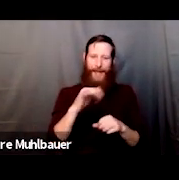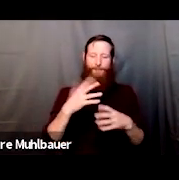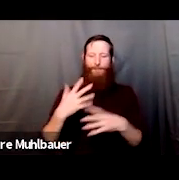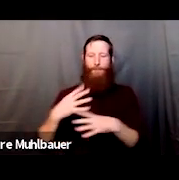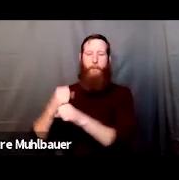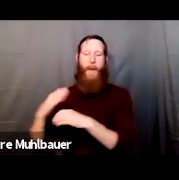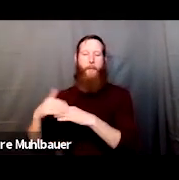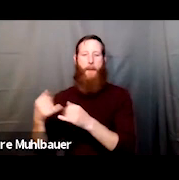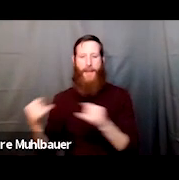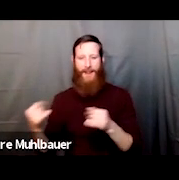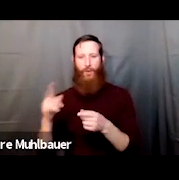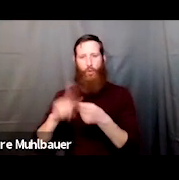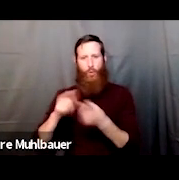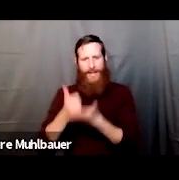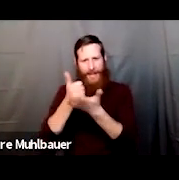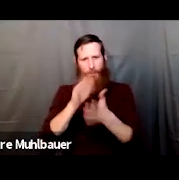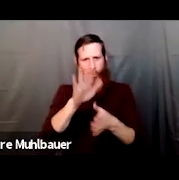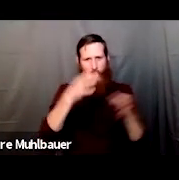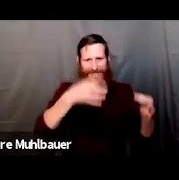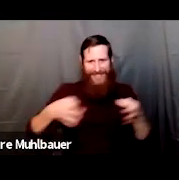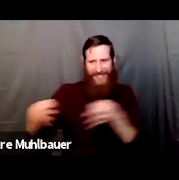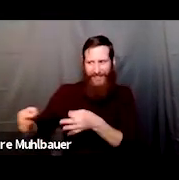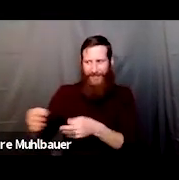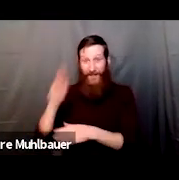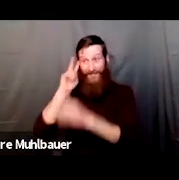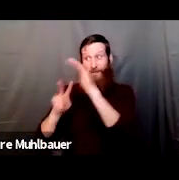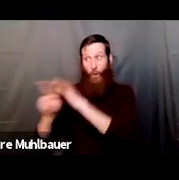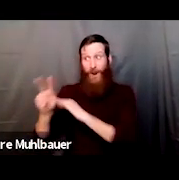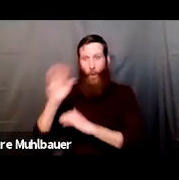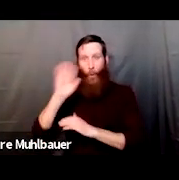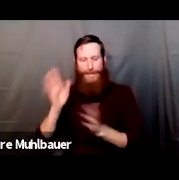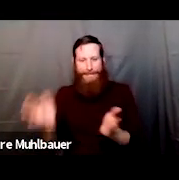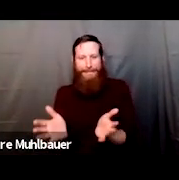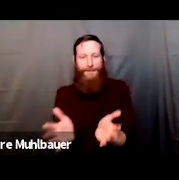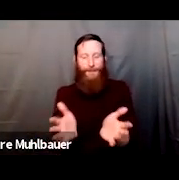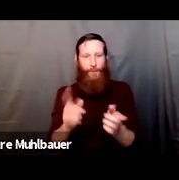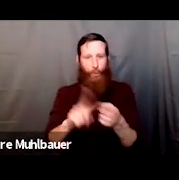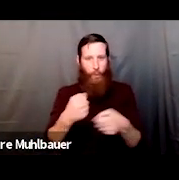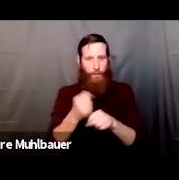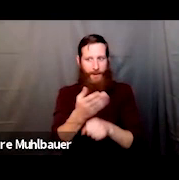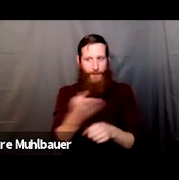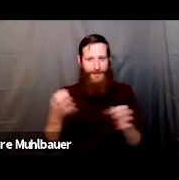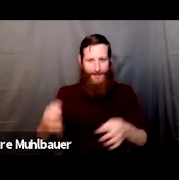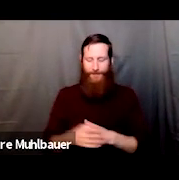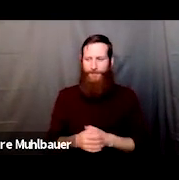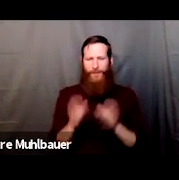that the forecasters are going to nudge us towards. Additionally we really want to be cautious about who we go out in the backcountry with, and